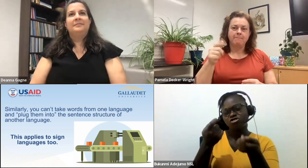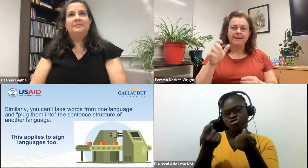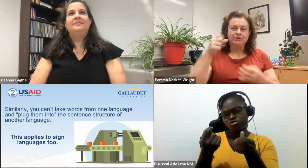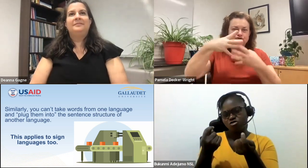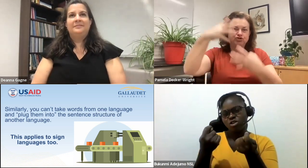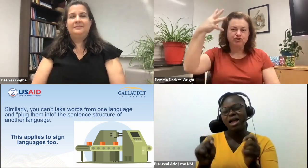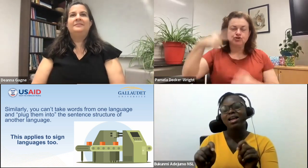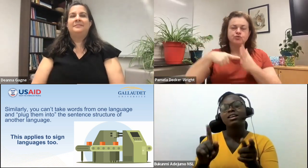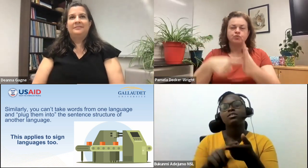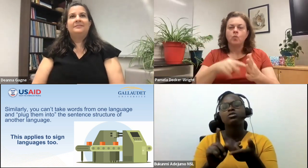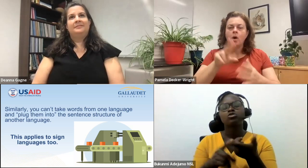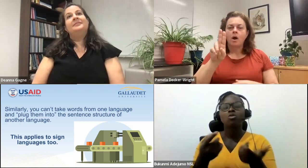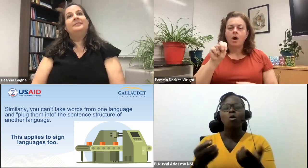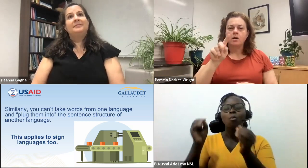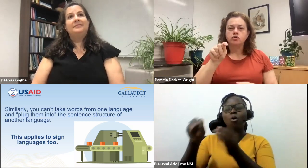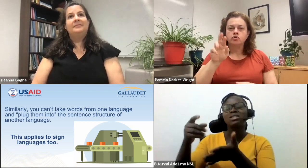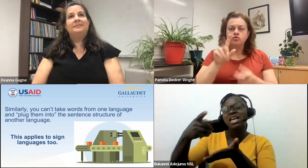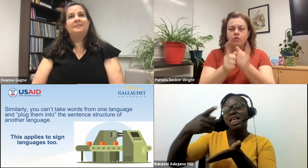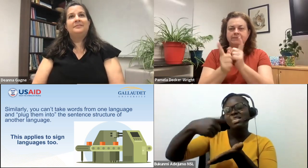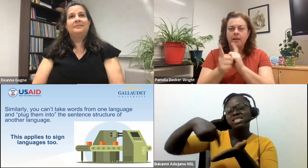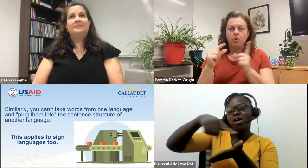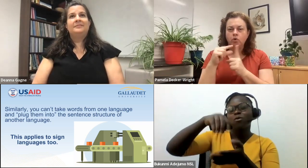Now, one of my favorite web pages shows